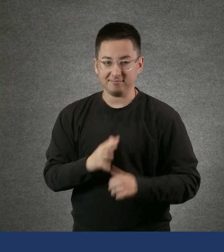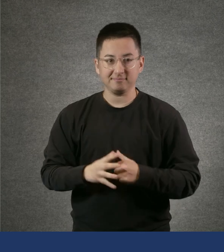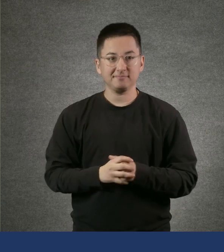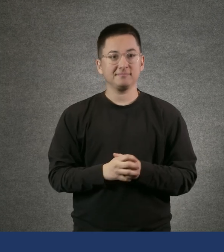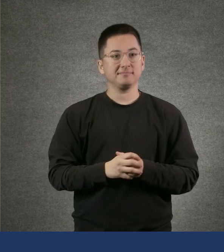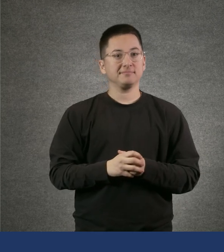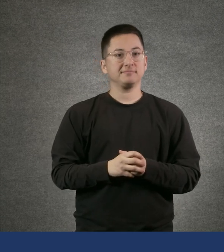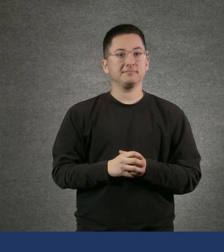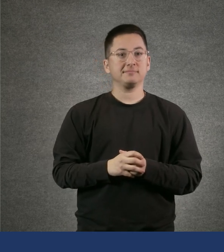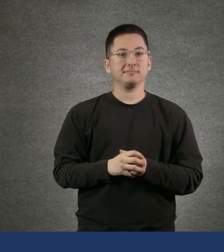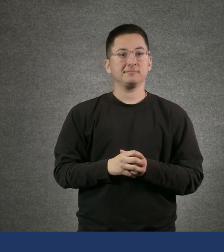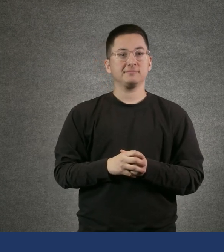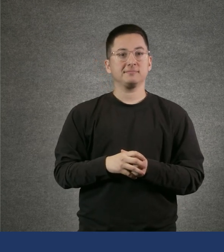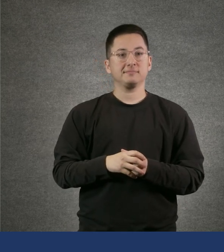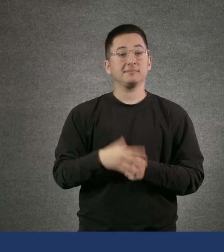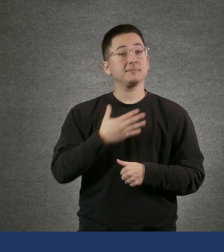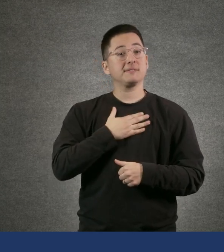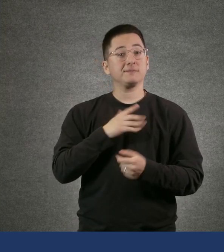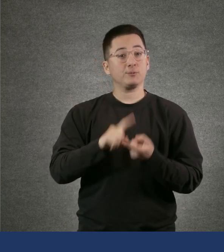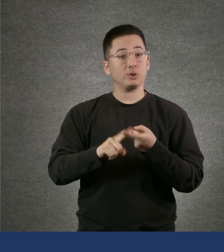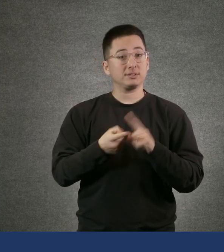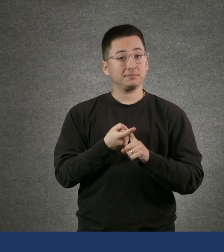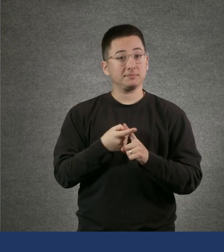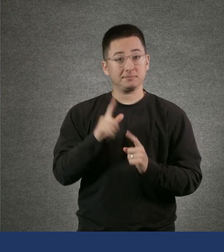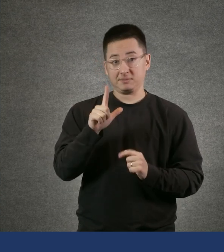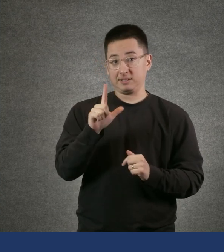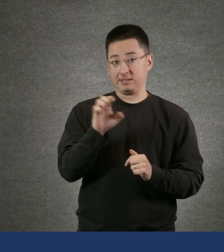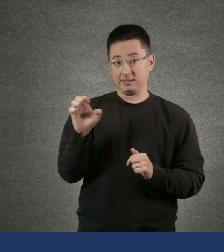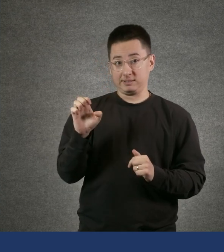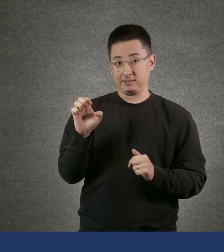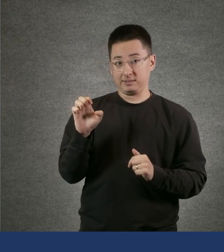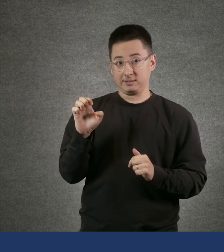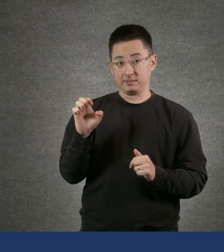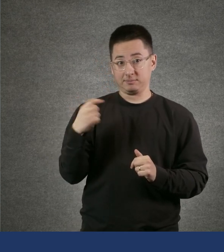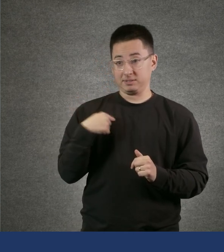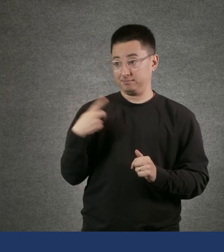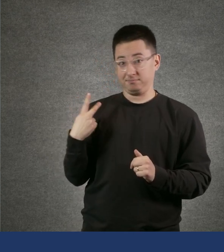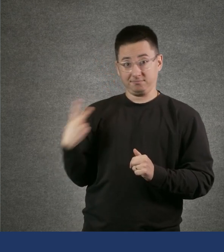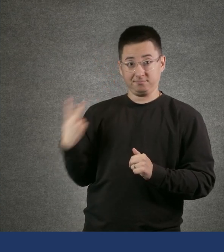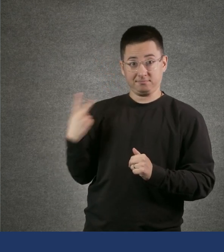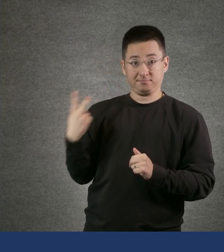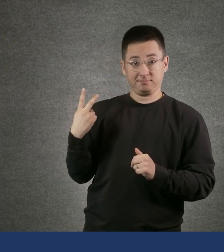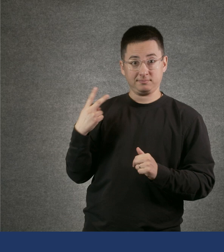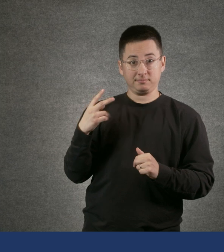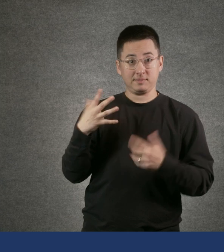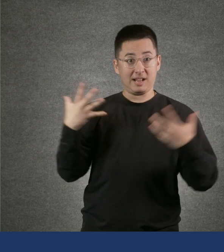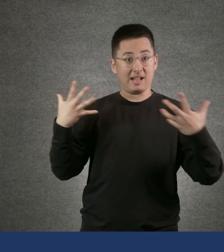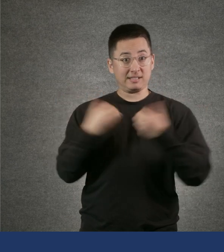that I could drive myself. My friend Lee and I had our accidents on the same day.